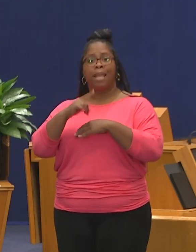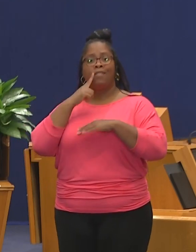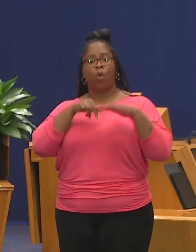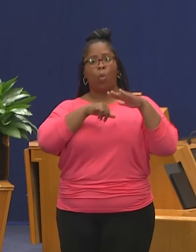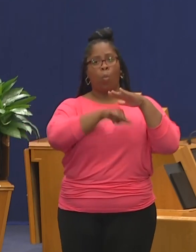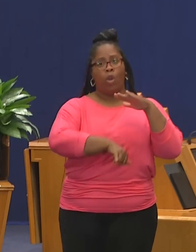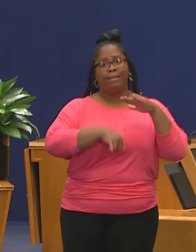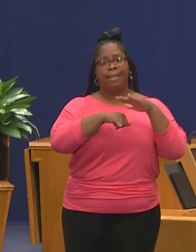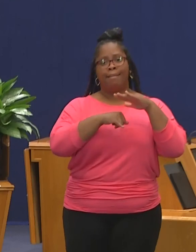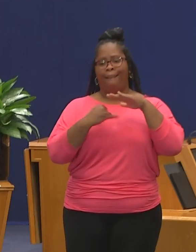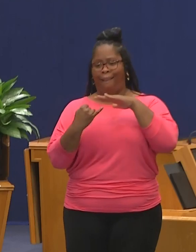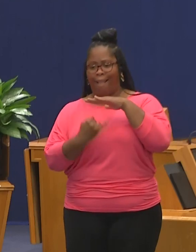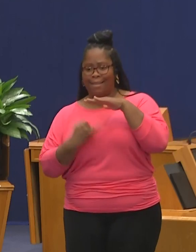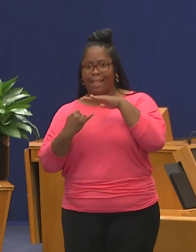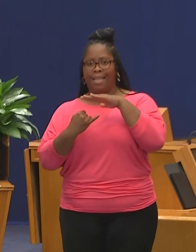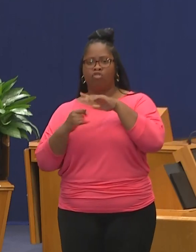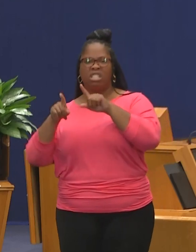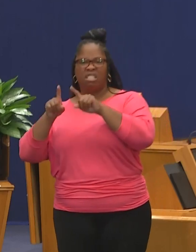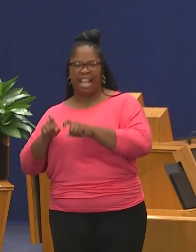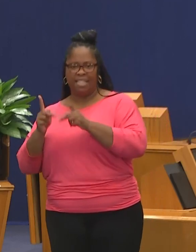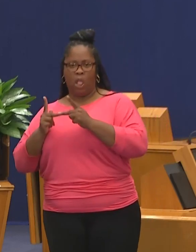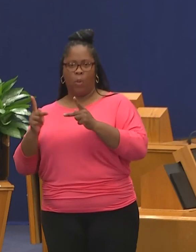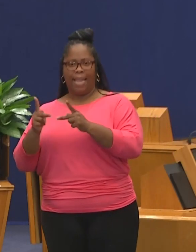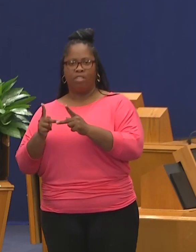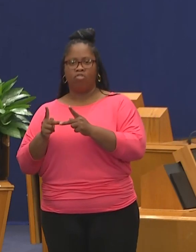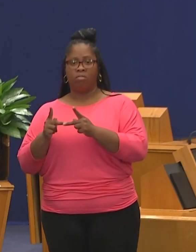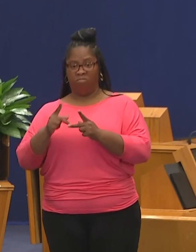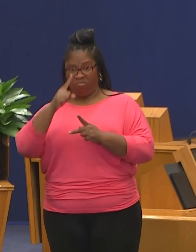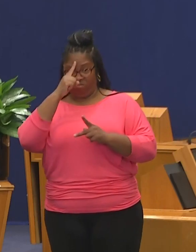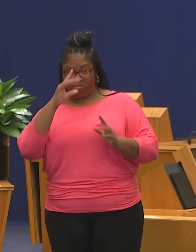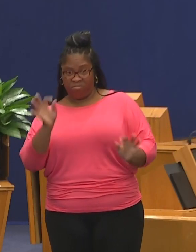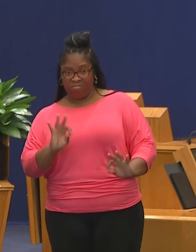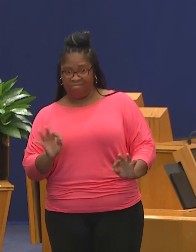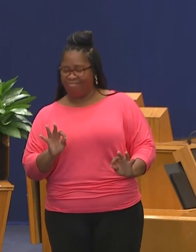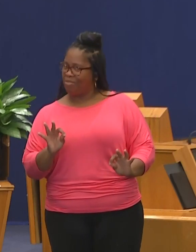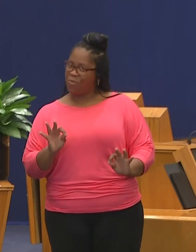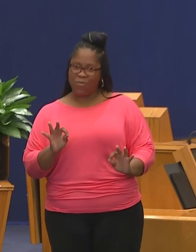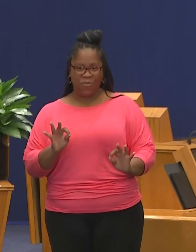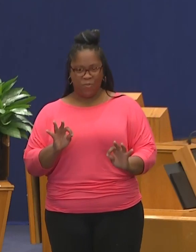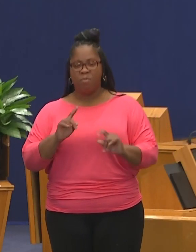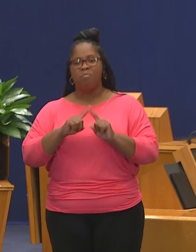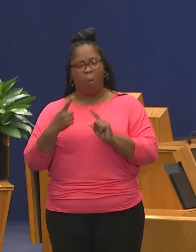SERVE AS QUARANTINE, ISOLATION, AND TESTING SITES.